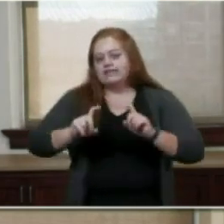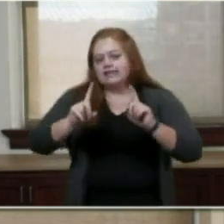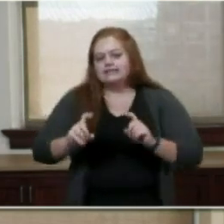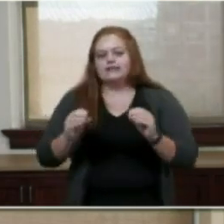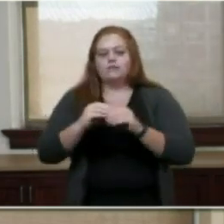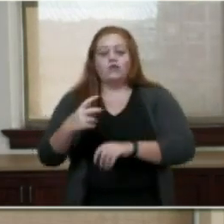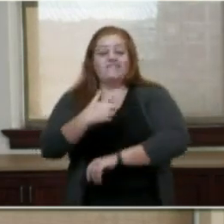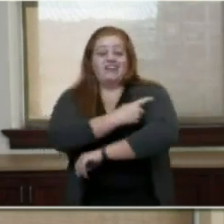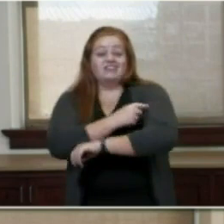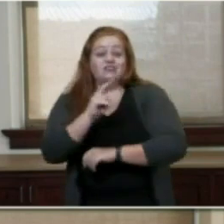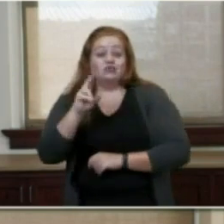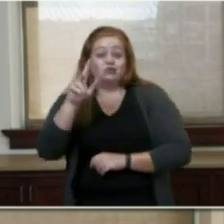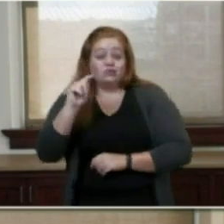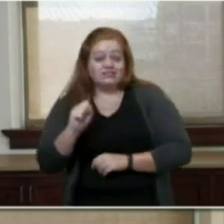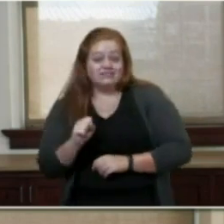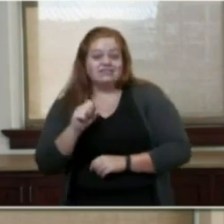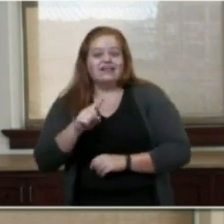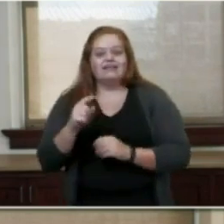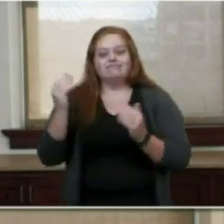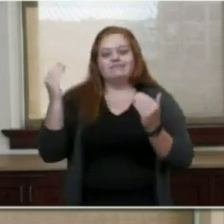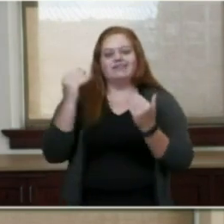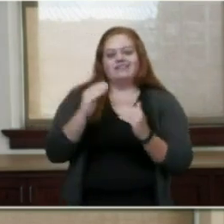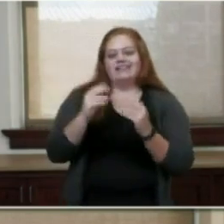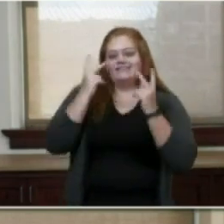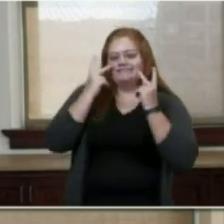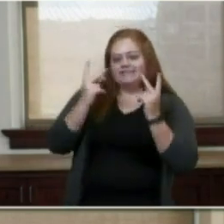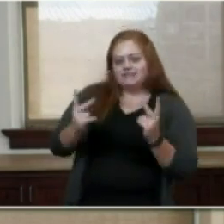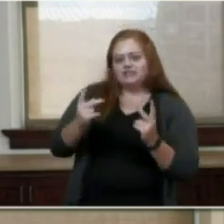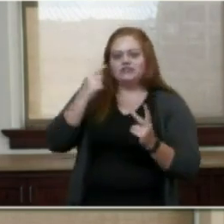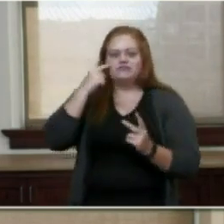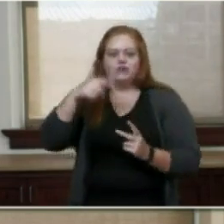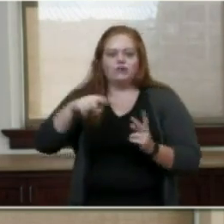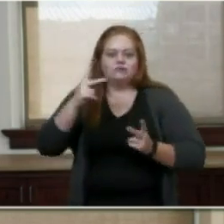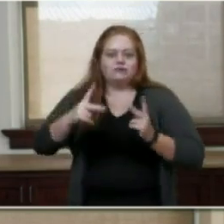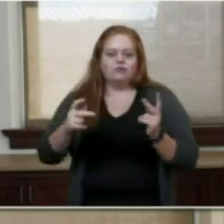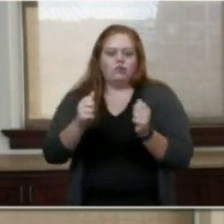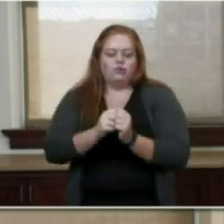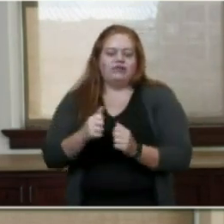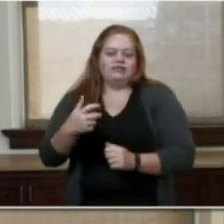and residents on the virus and risk. Most importantly, with these mitigation